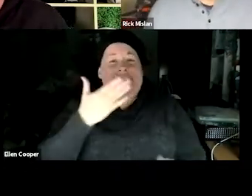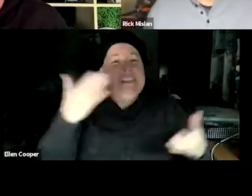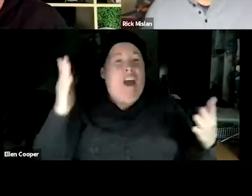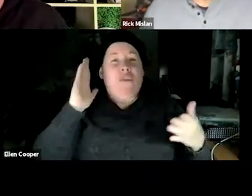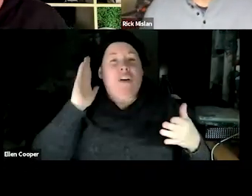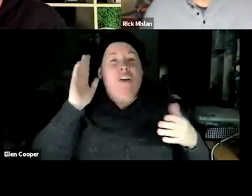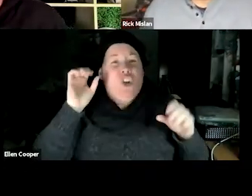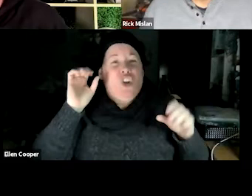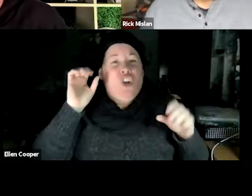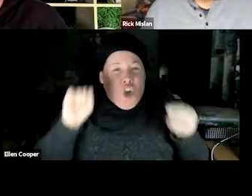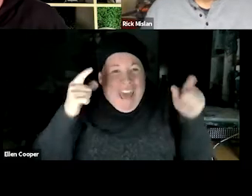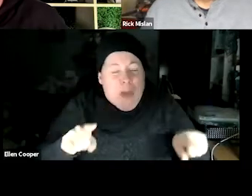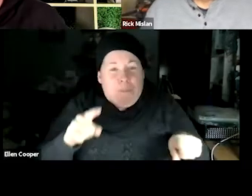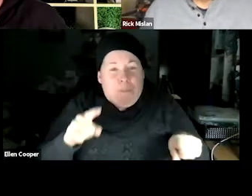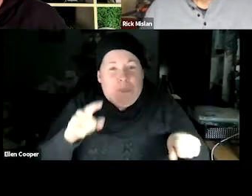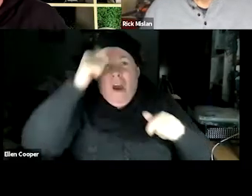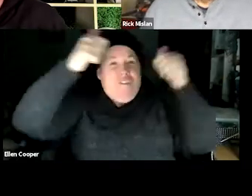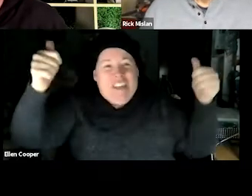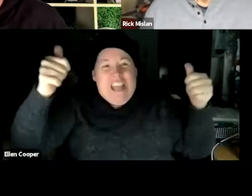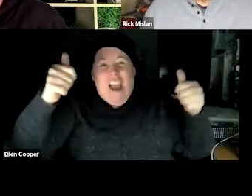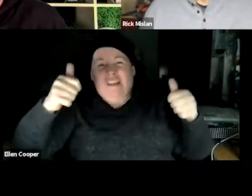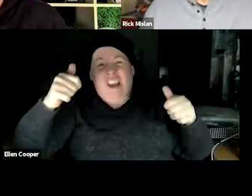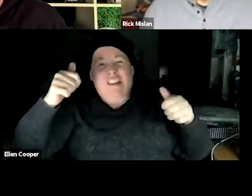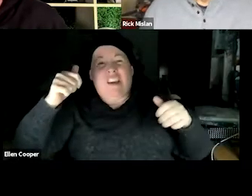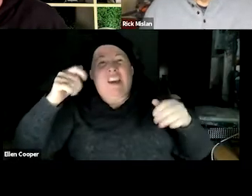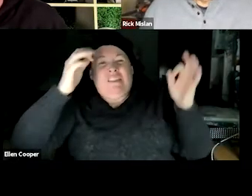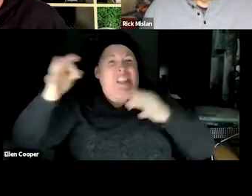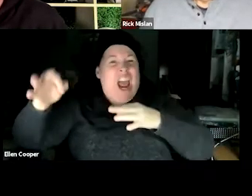of executives making decisions so bad that they end up going to jail and